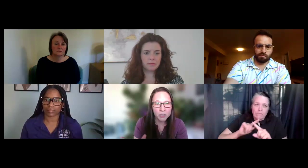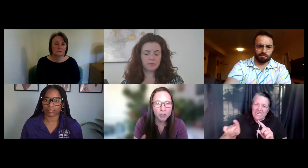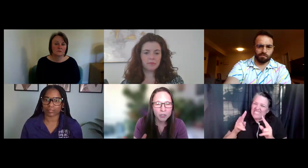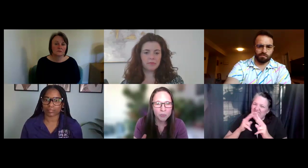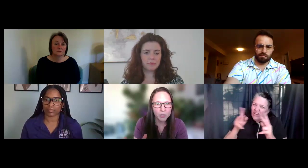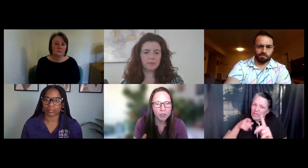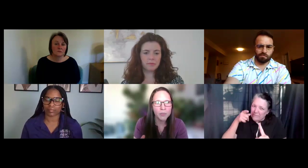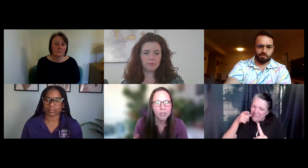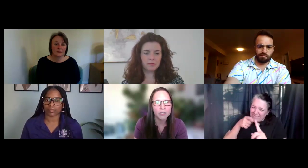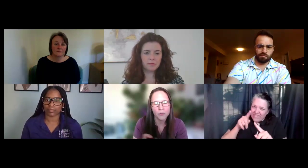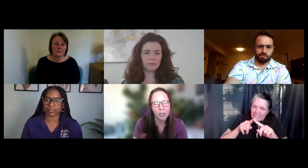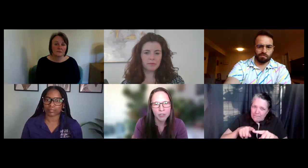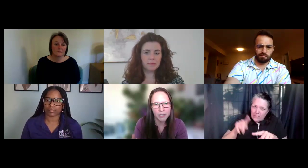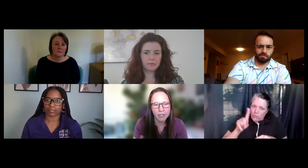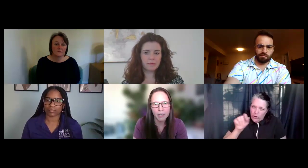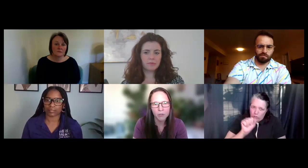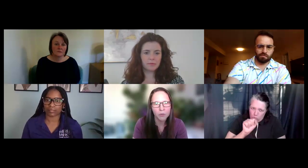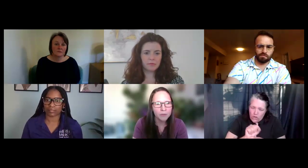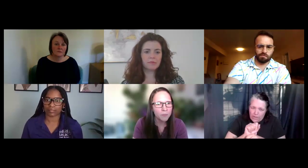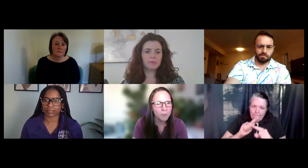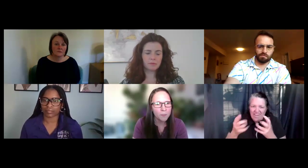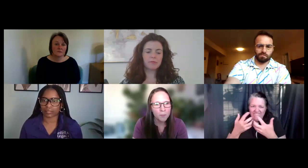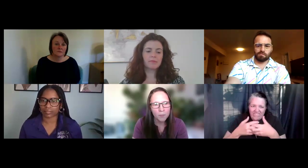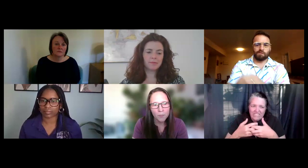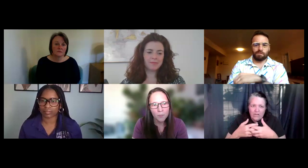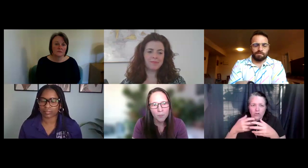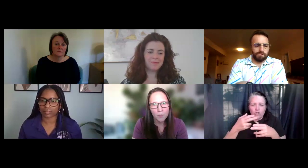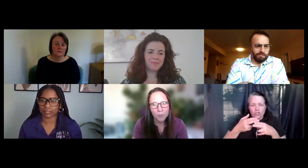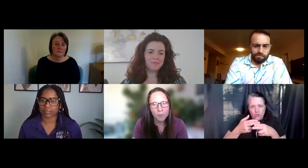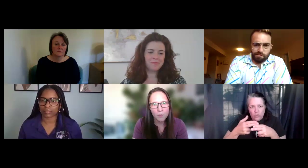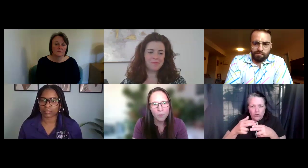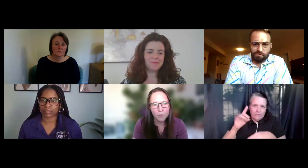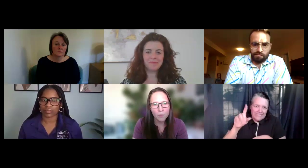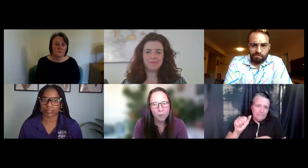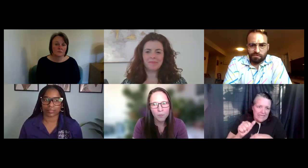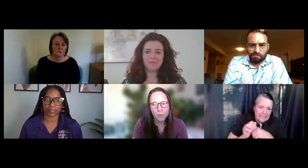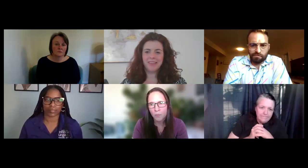to your employer but it does fall under that category.